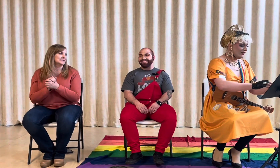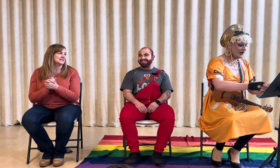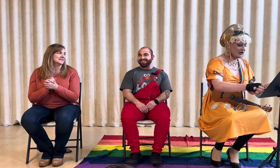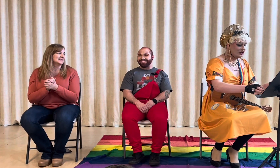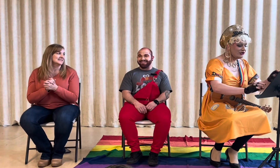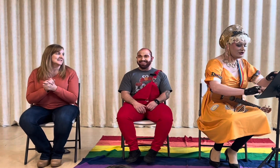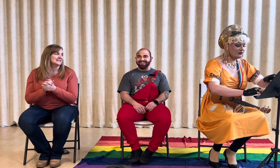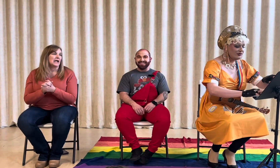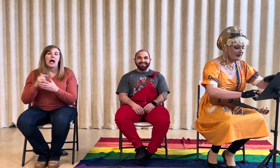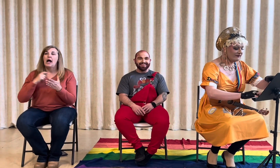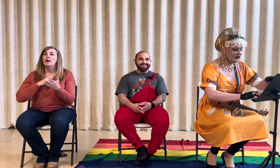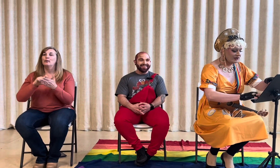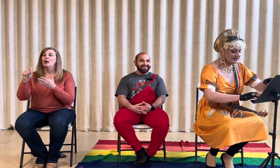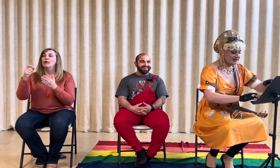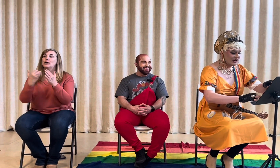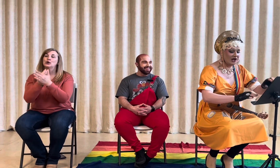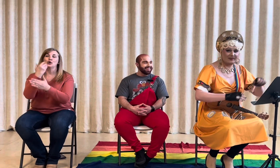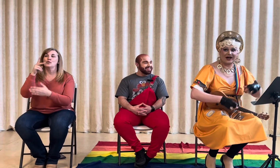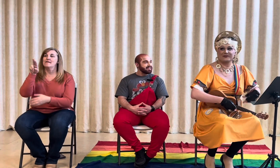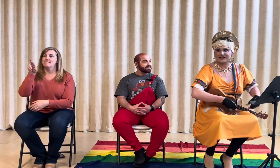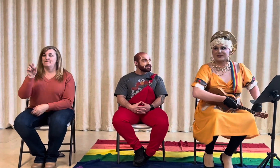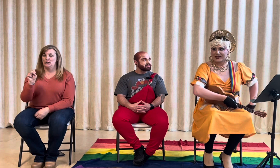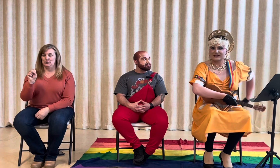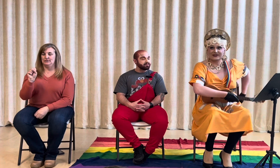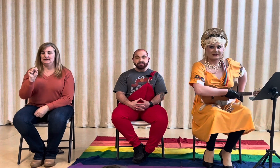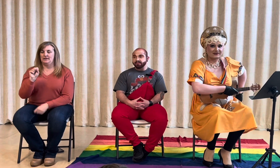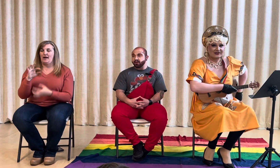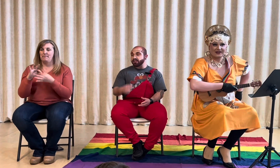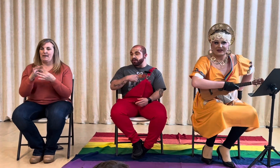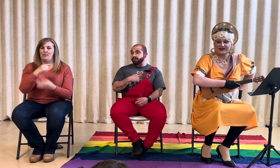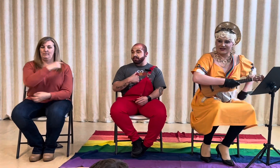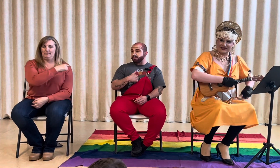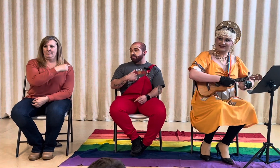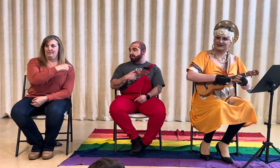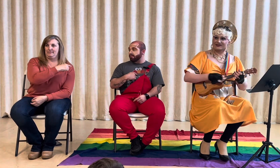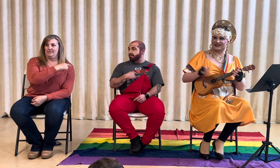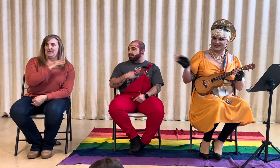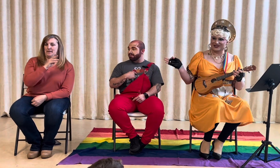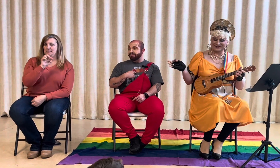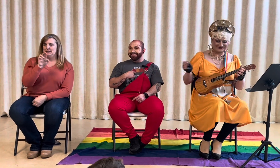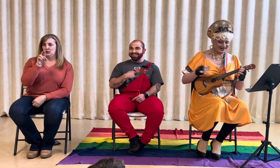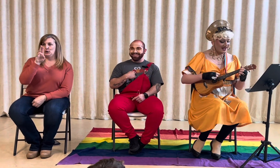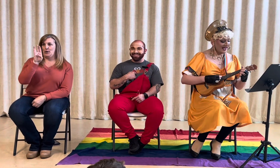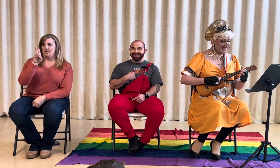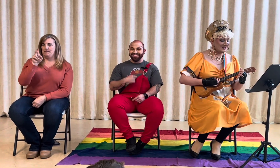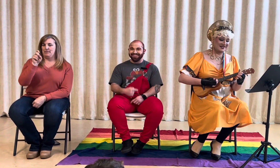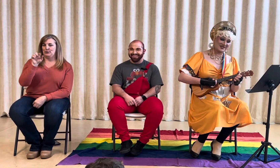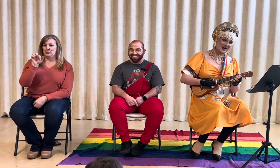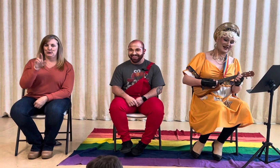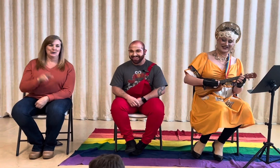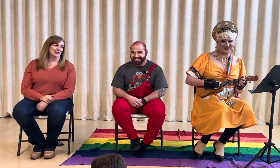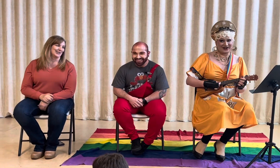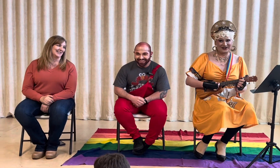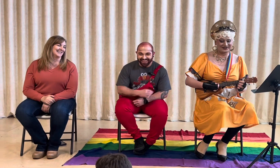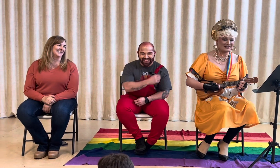wrote a new verse all about Mr. Buster! BUSTER: Oh, that's me. CALI: Yes, that's you. And this song is called: